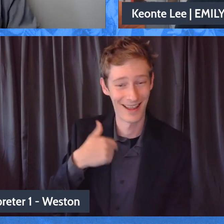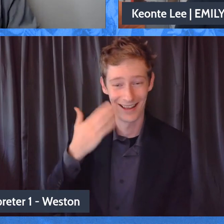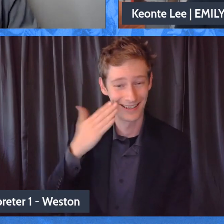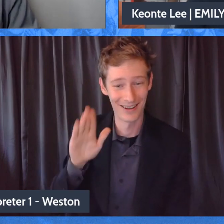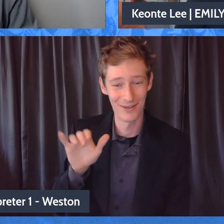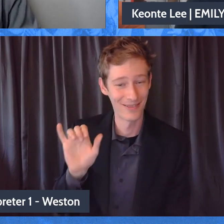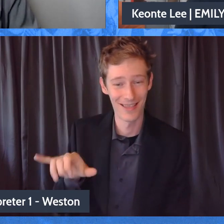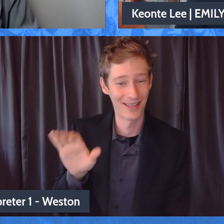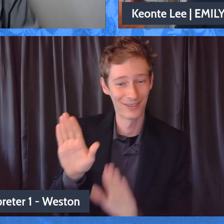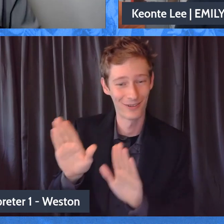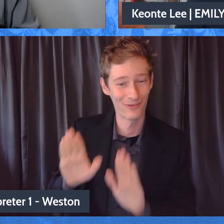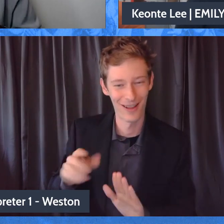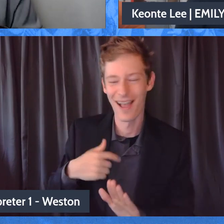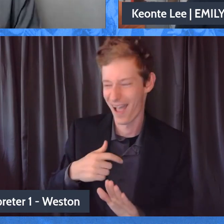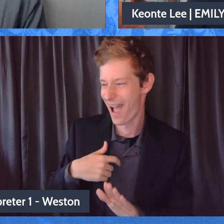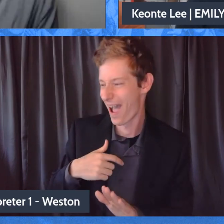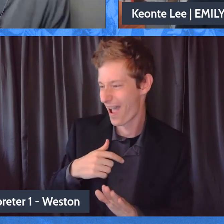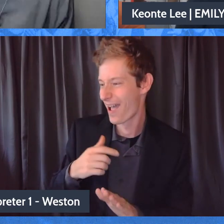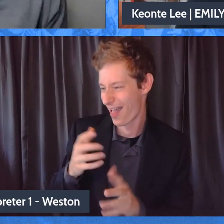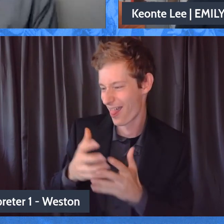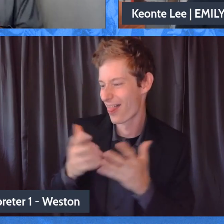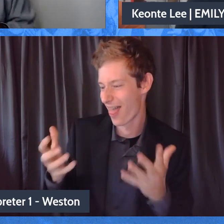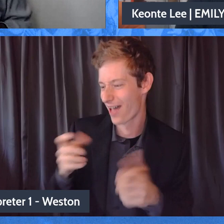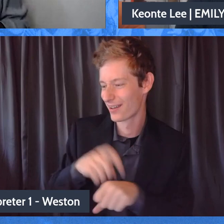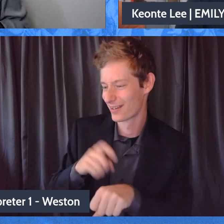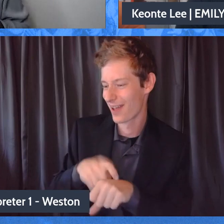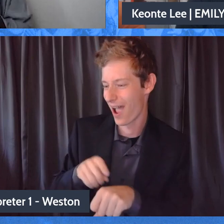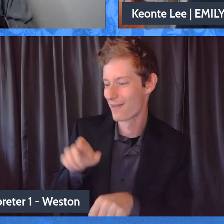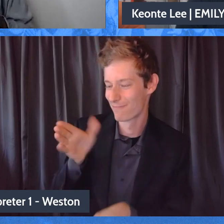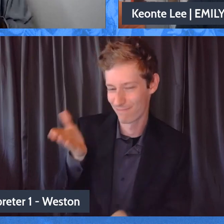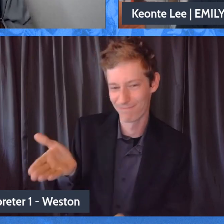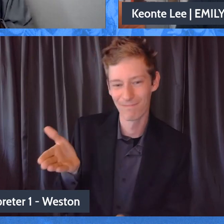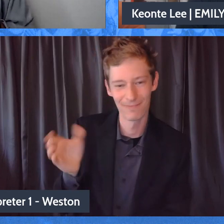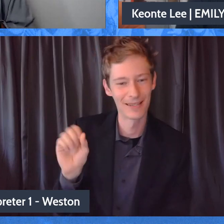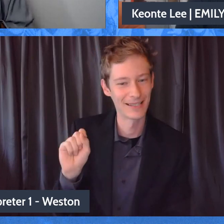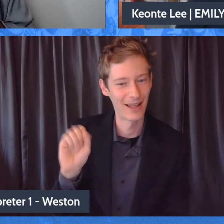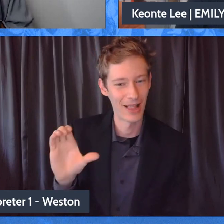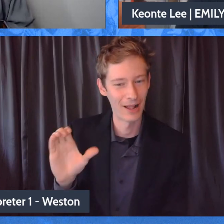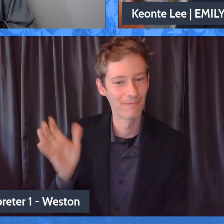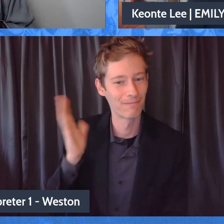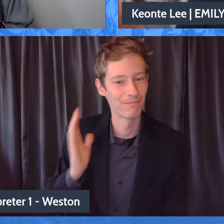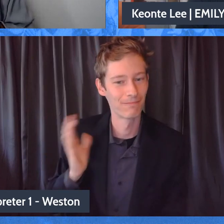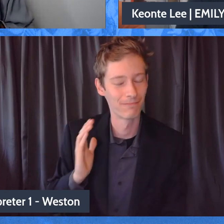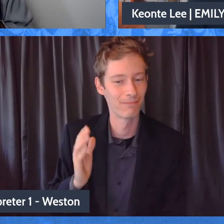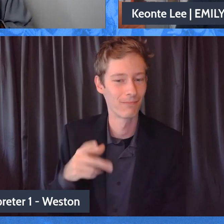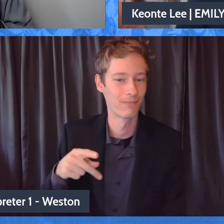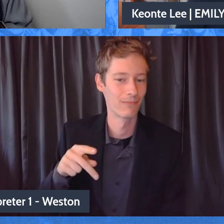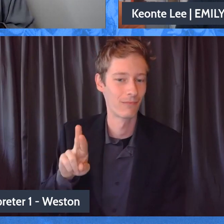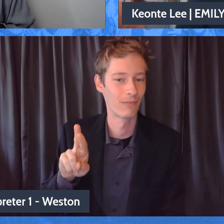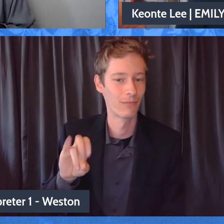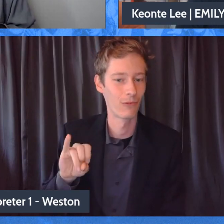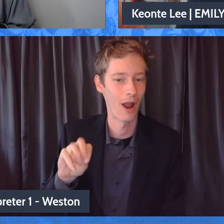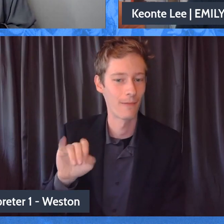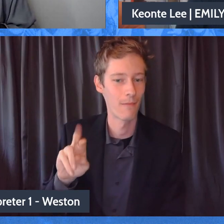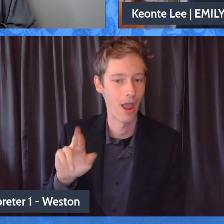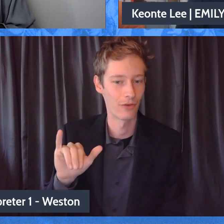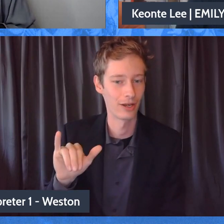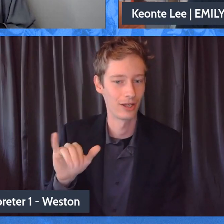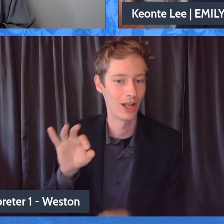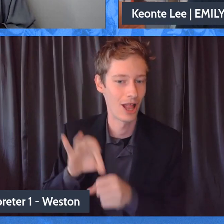I spent a lot of time in South Carolina in the prime are in 2019. So I learned a lot about the place.